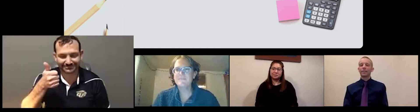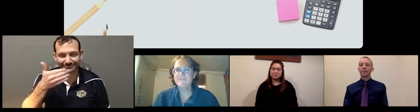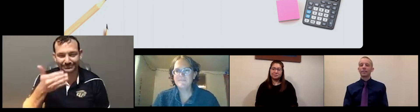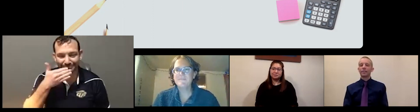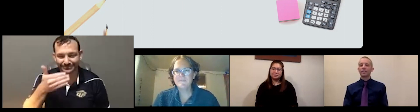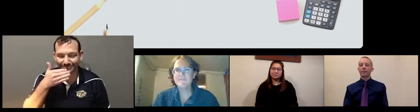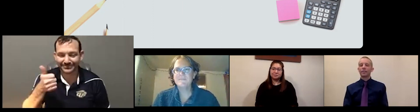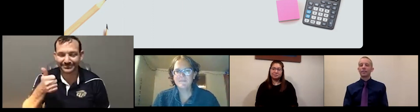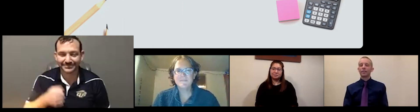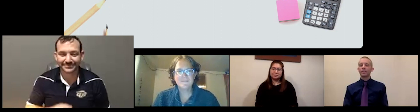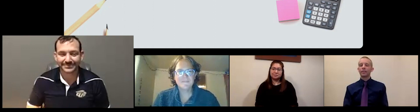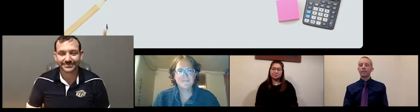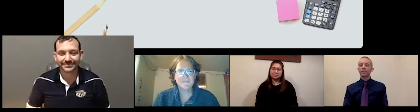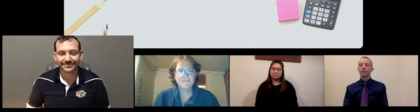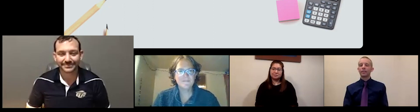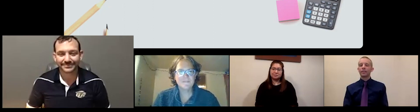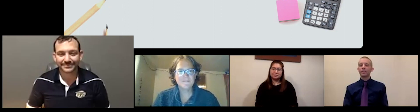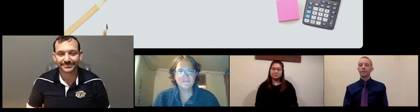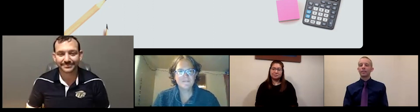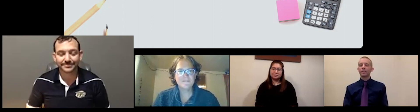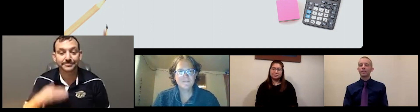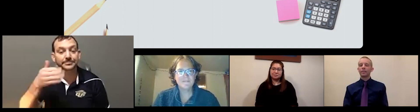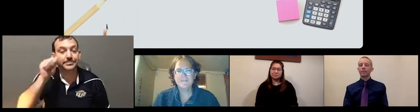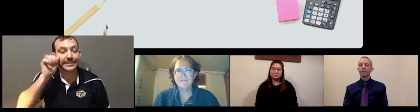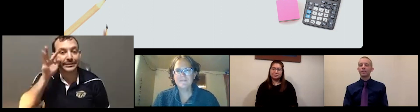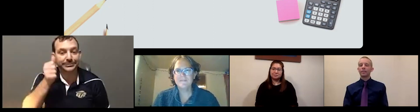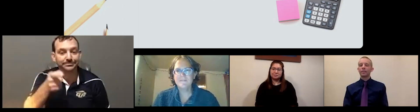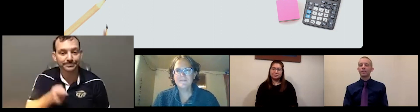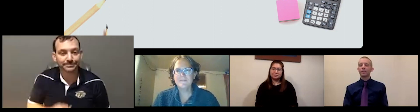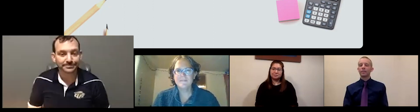Thank you. Next, Alicia.